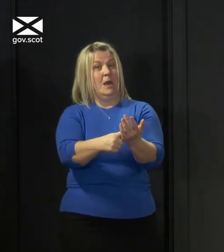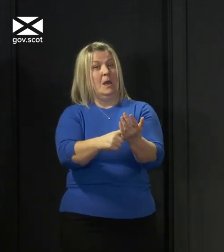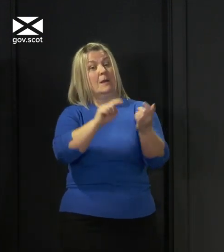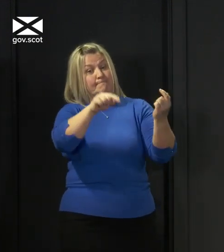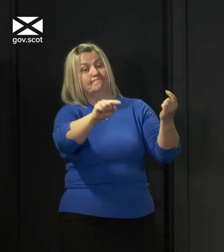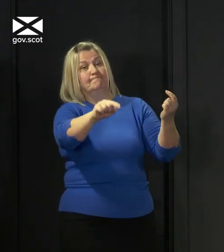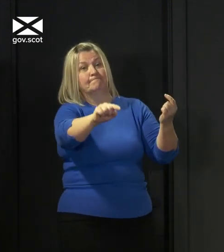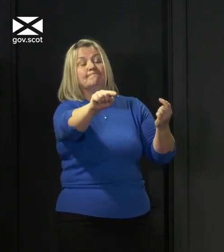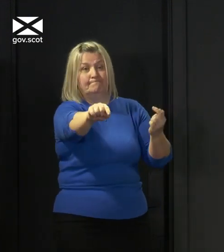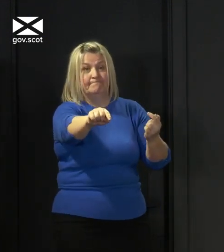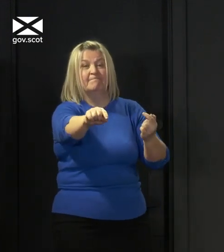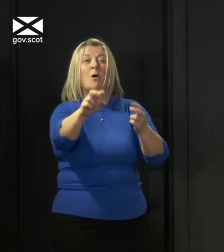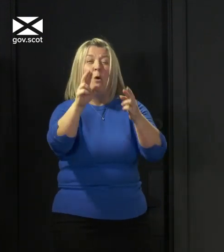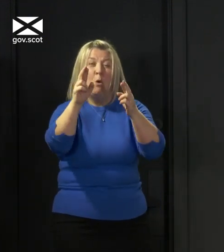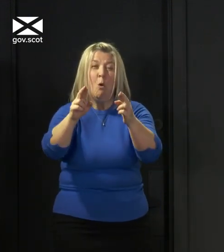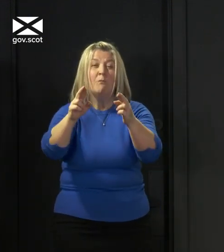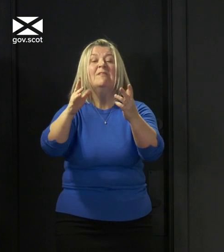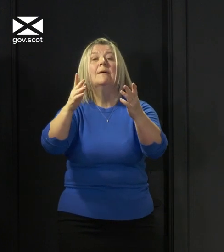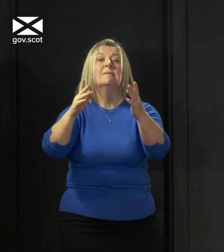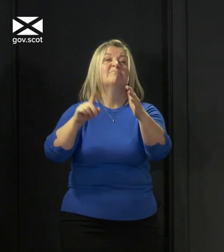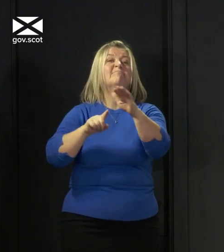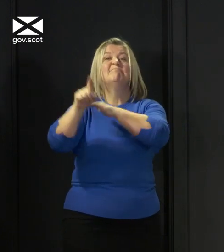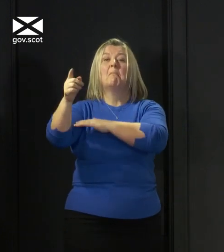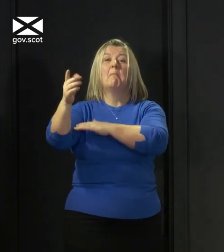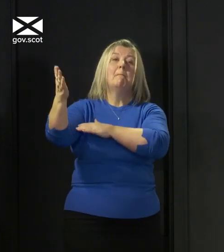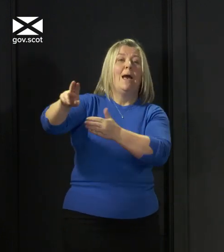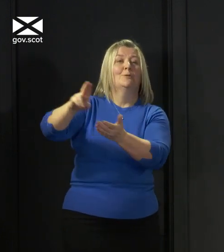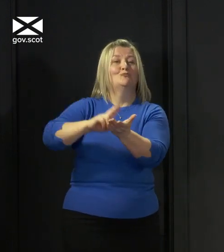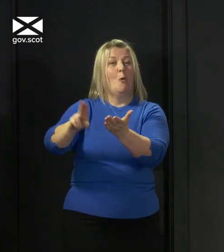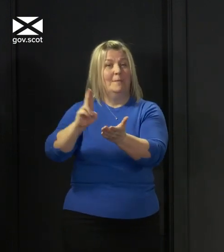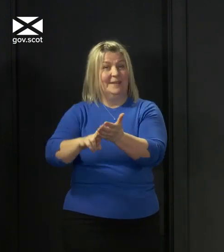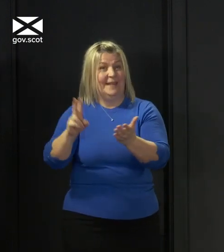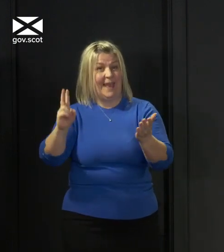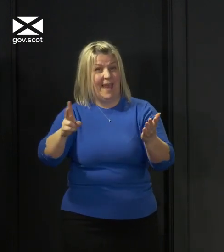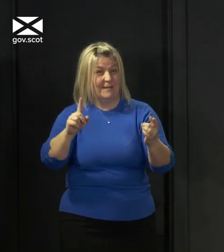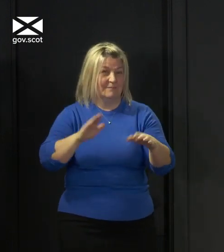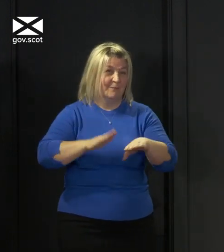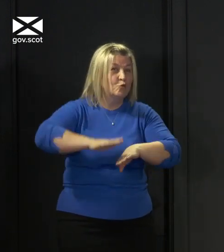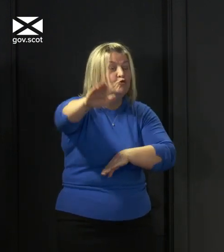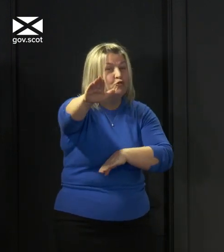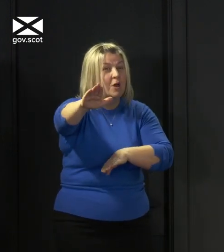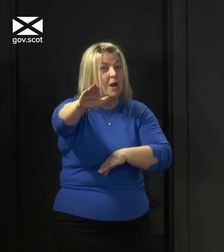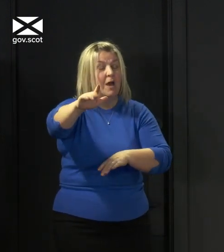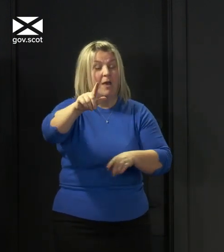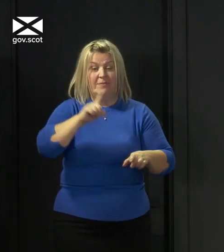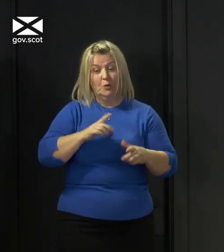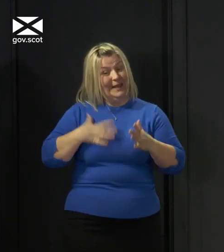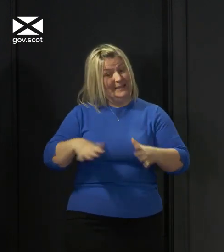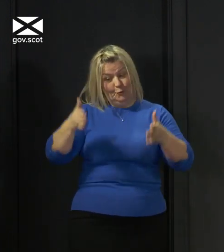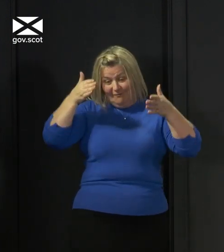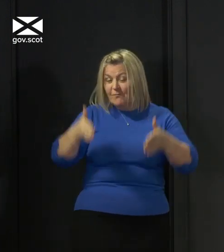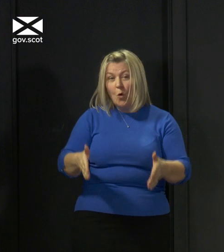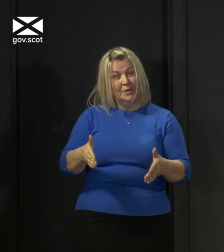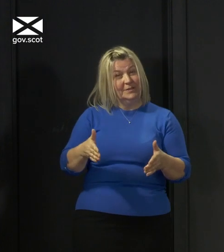are not going to be easy they're going to be very challenging which is why they need to have my absolute focus and the absolute focus of those who work with me